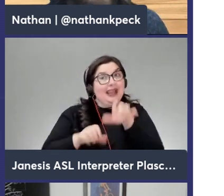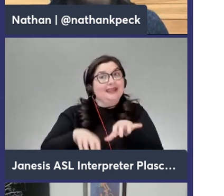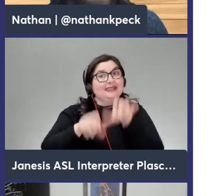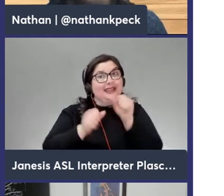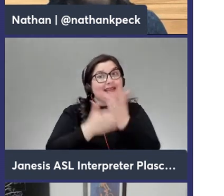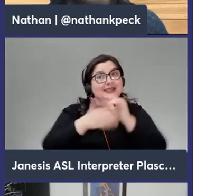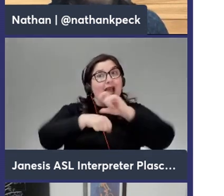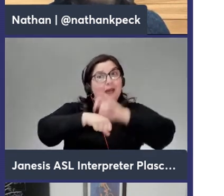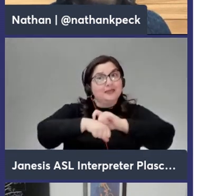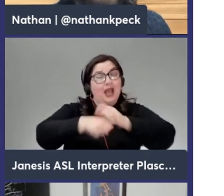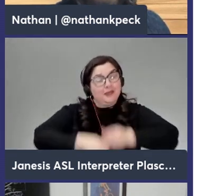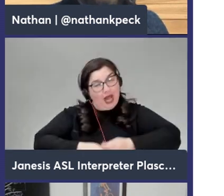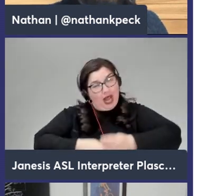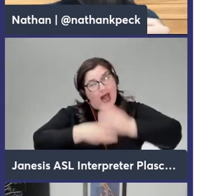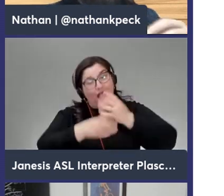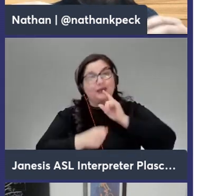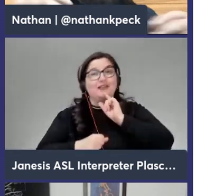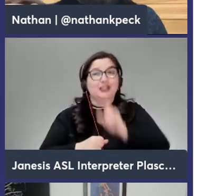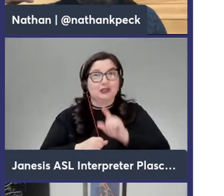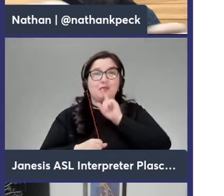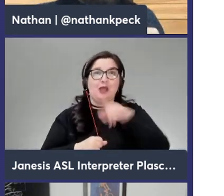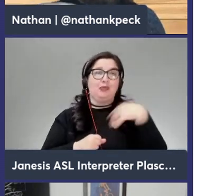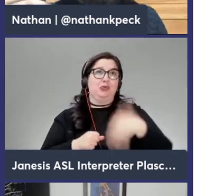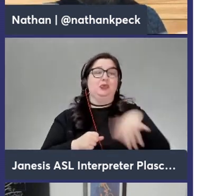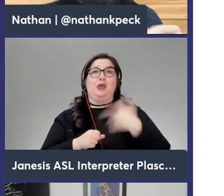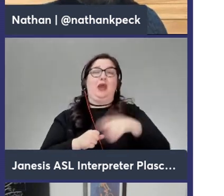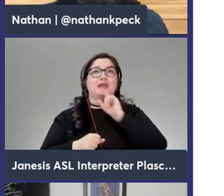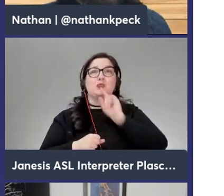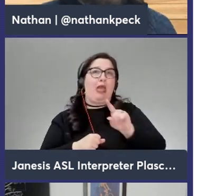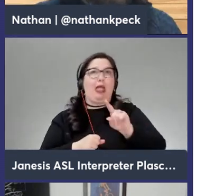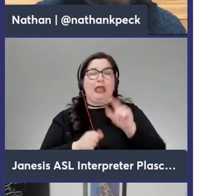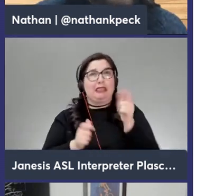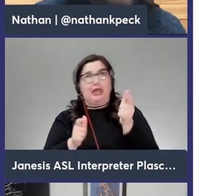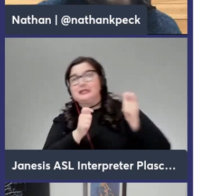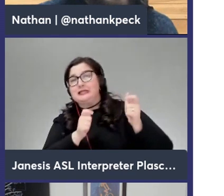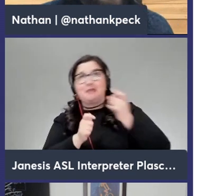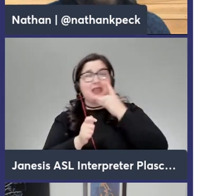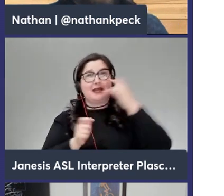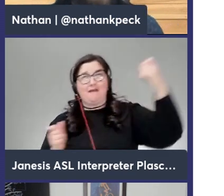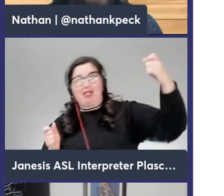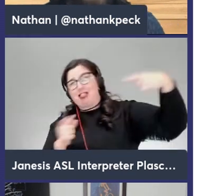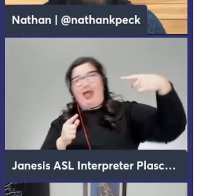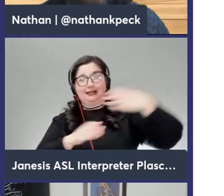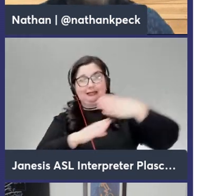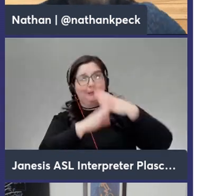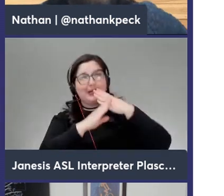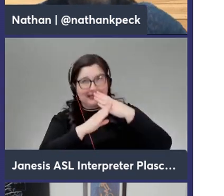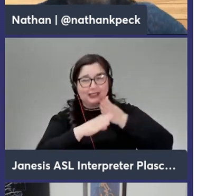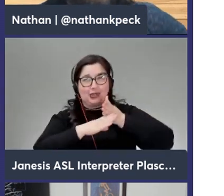That's for sure. - You're dealing with speed of light limitation, you know, going all the way across the ocean. Yeah, I mean, you know,